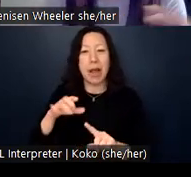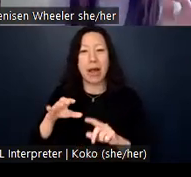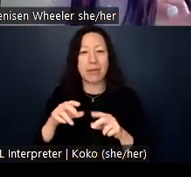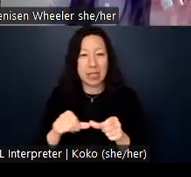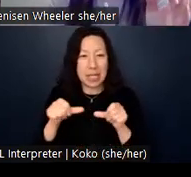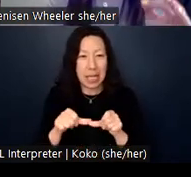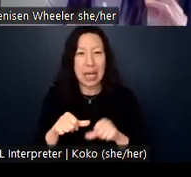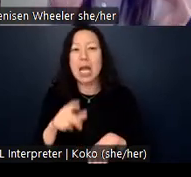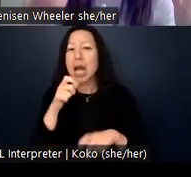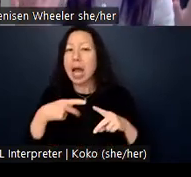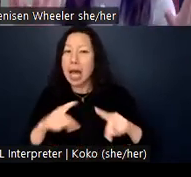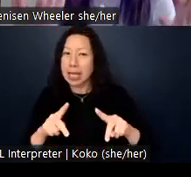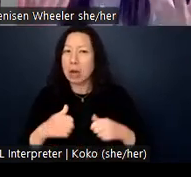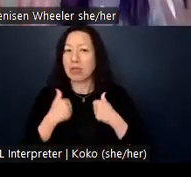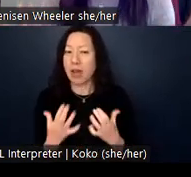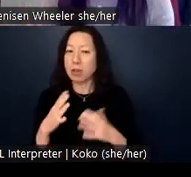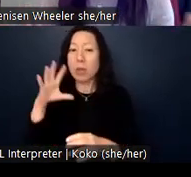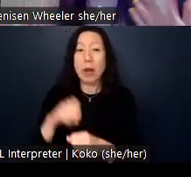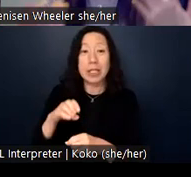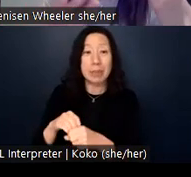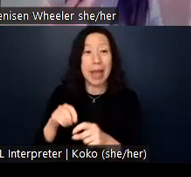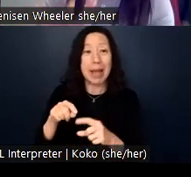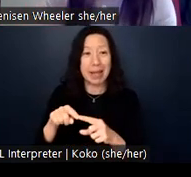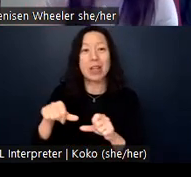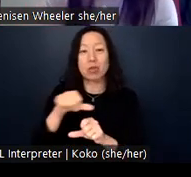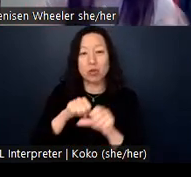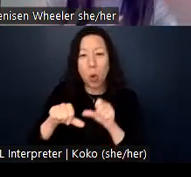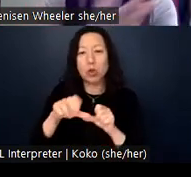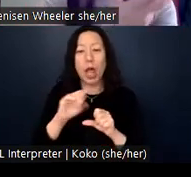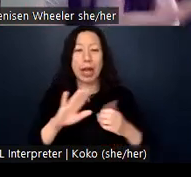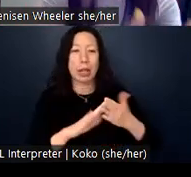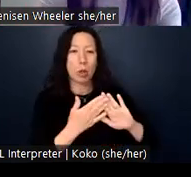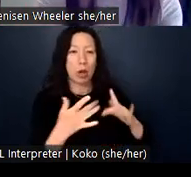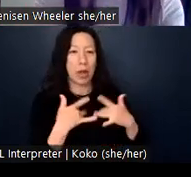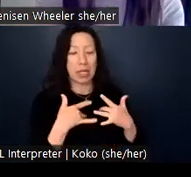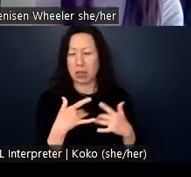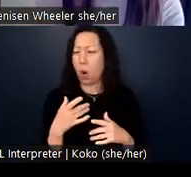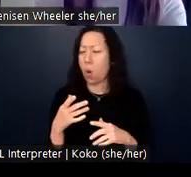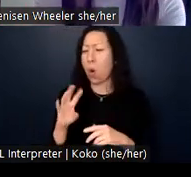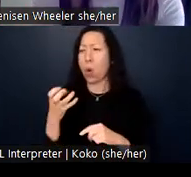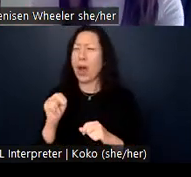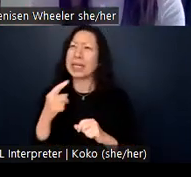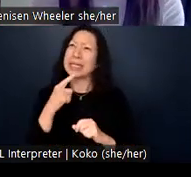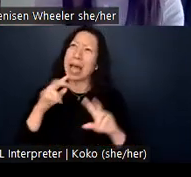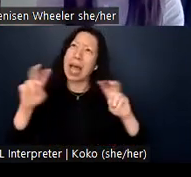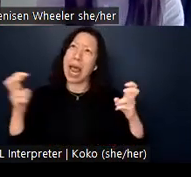12:49:32 So again, when people here not allow people, what does that mean? 12:49:37 Again. It can be similar to what someone shared in the chat earlier.